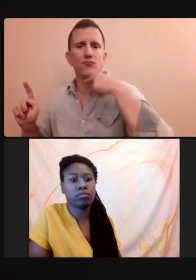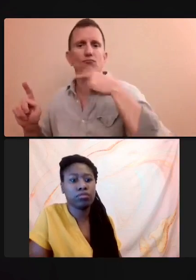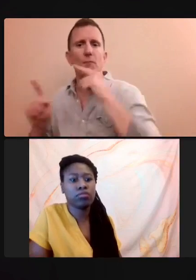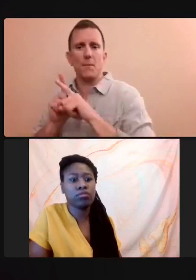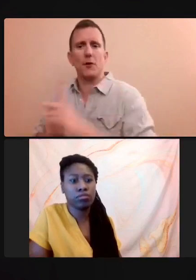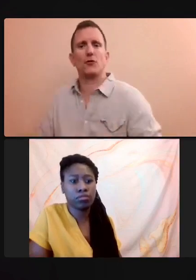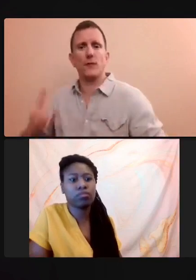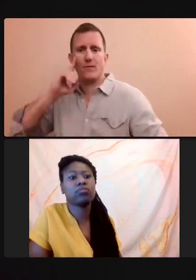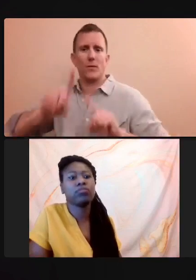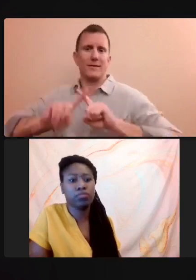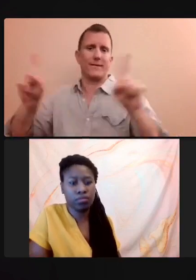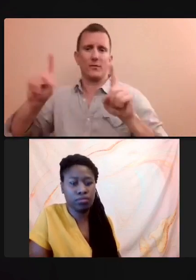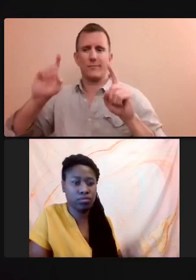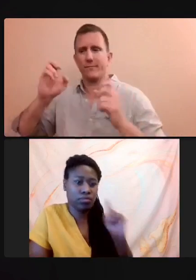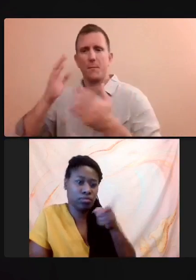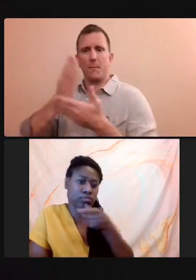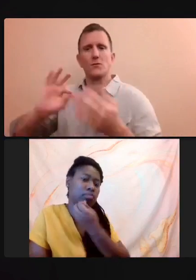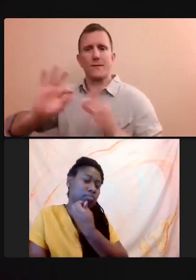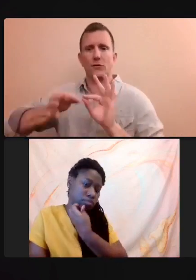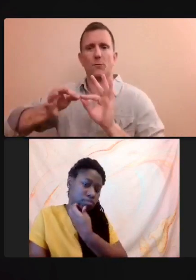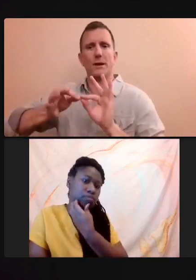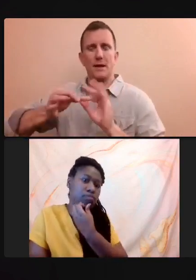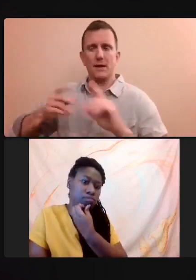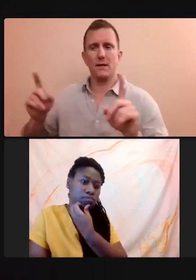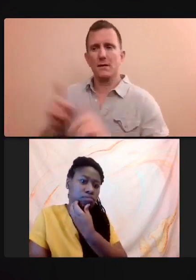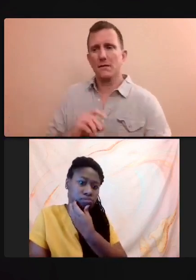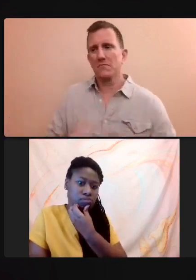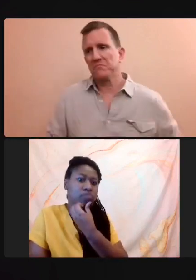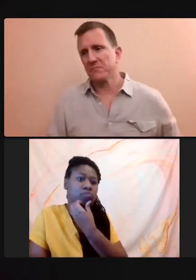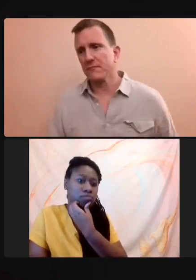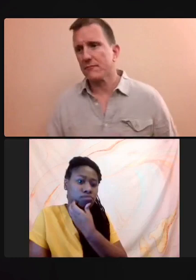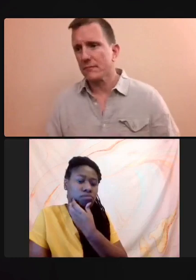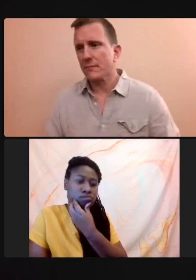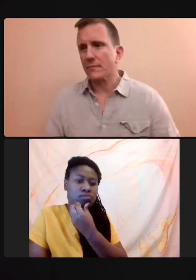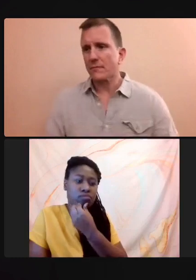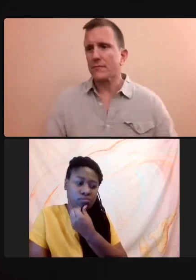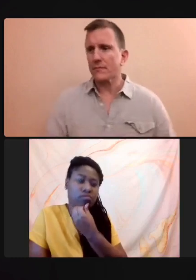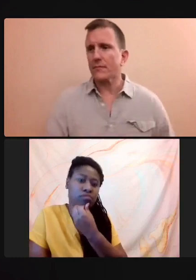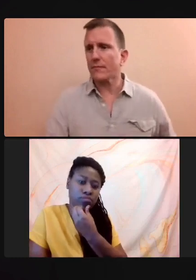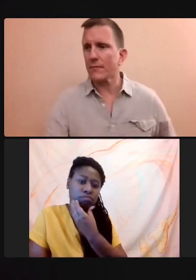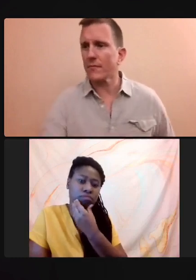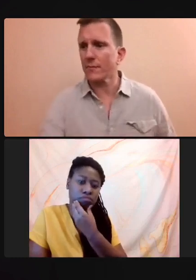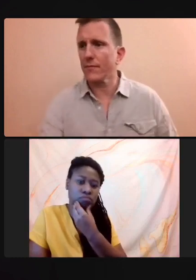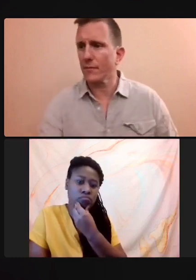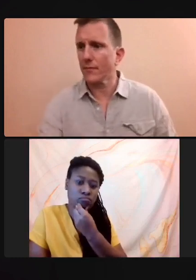My local program doesn't have any deaf instructors, but it's more affordable. I can stay close to my family so I can see